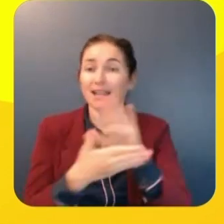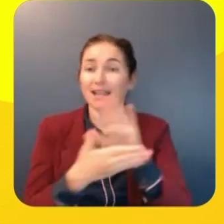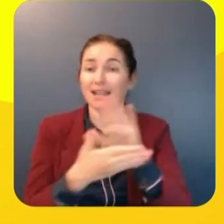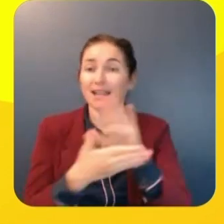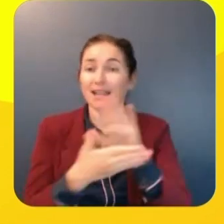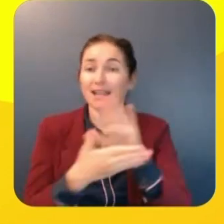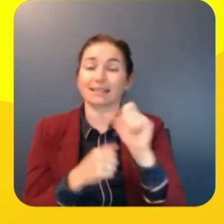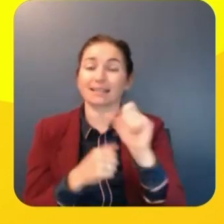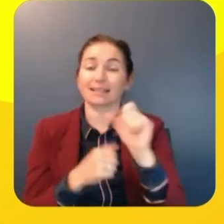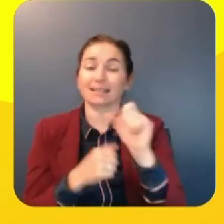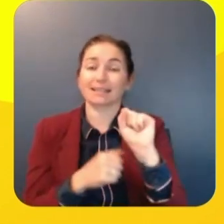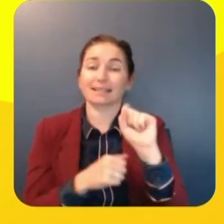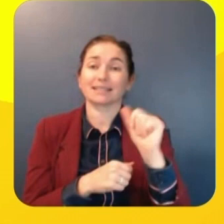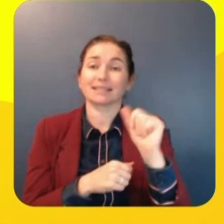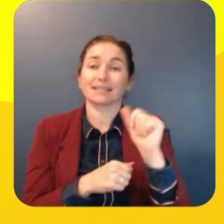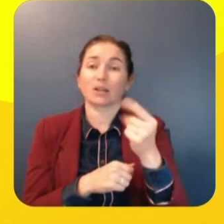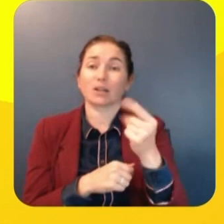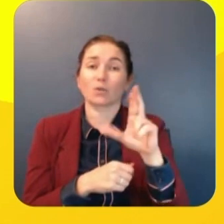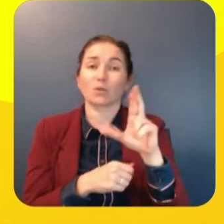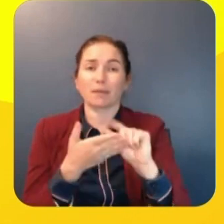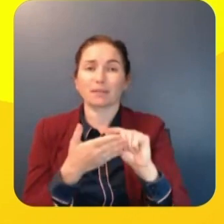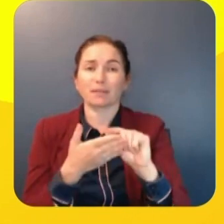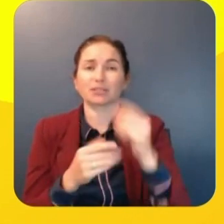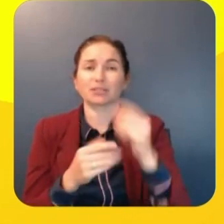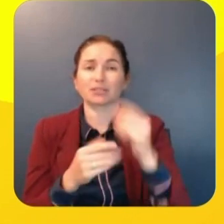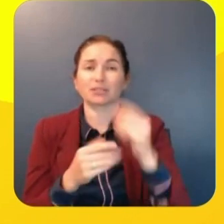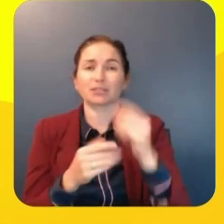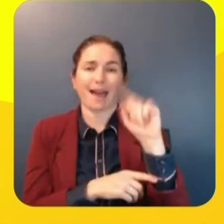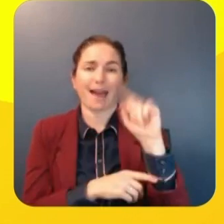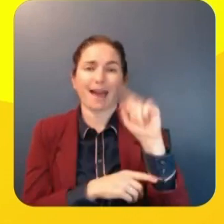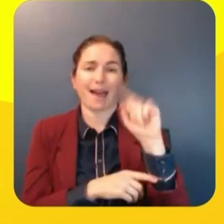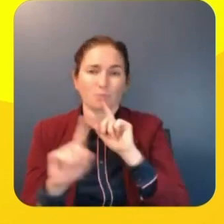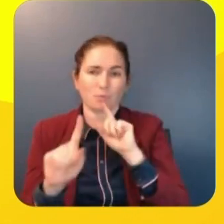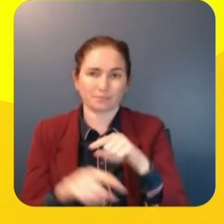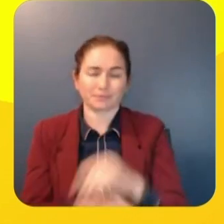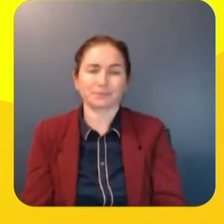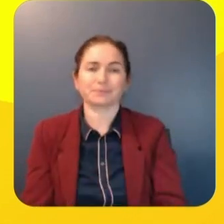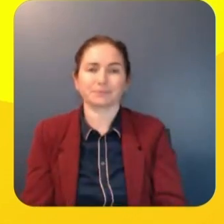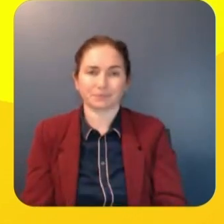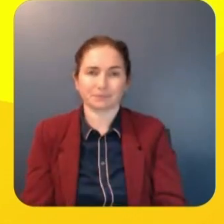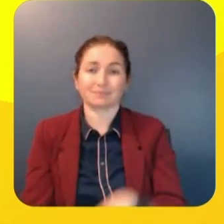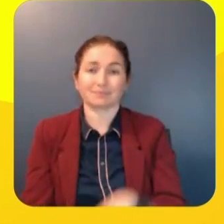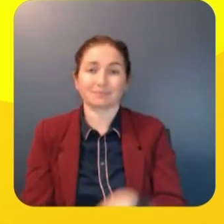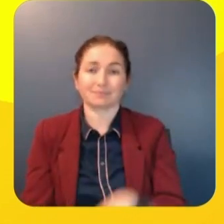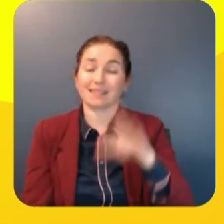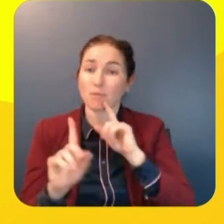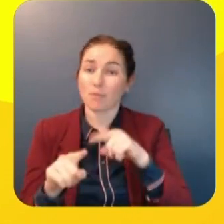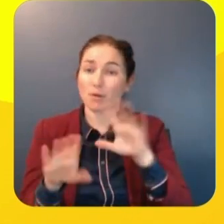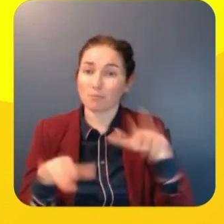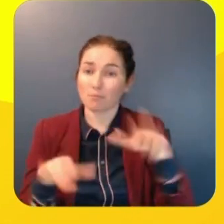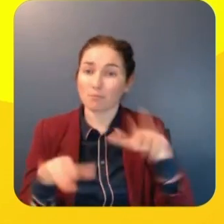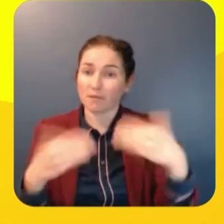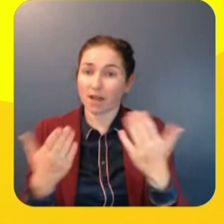The Action to Catalyze Tech Report the ACT. This seminar report not only provided us actionable recommendations,